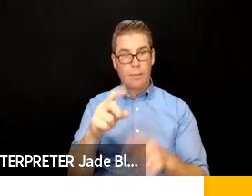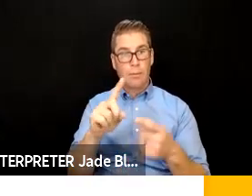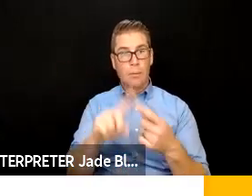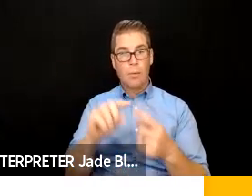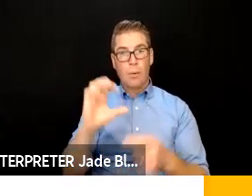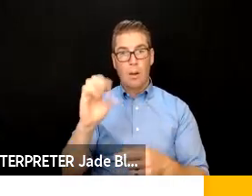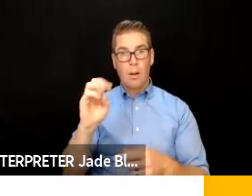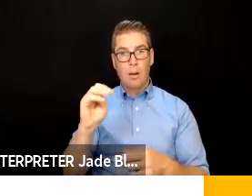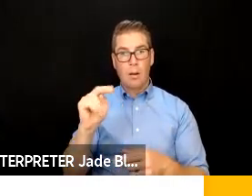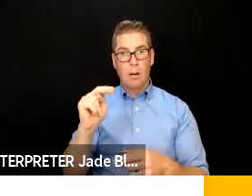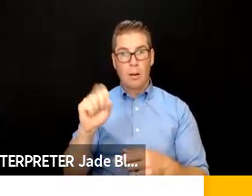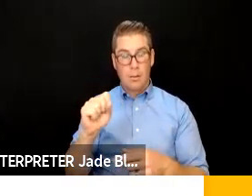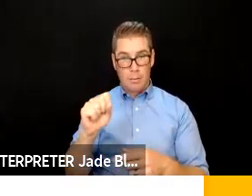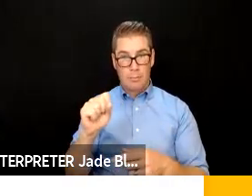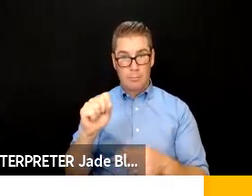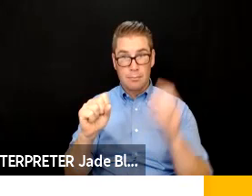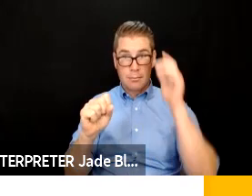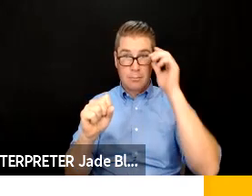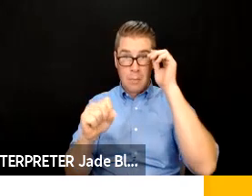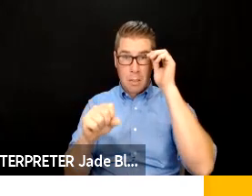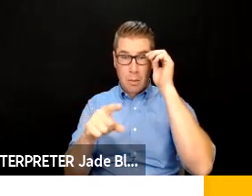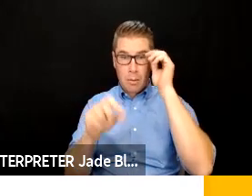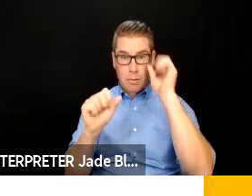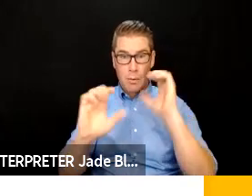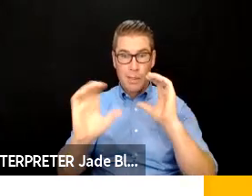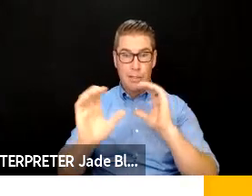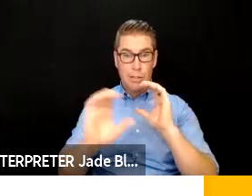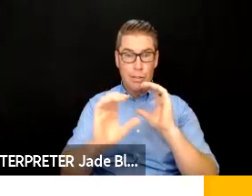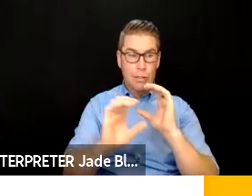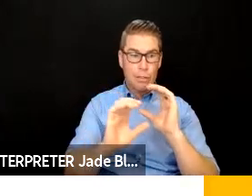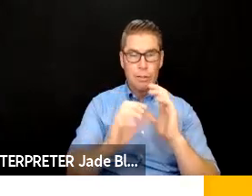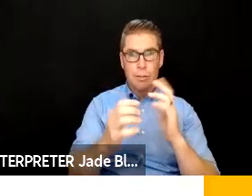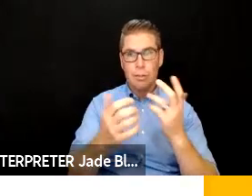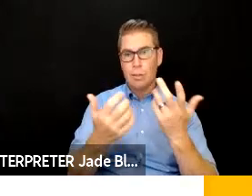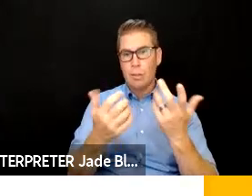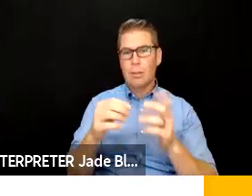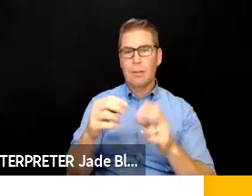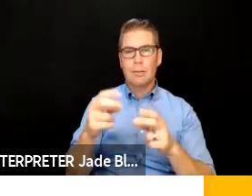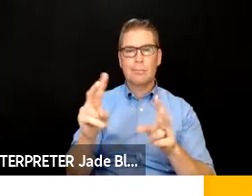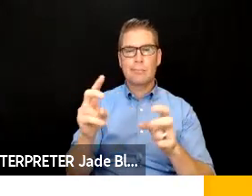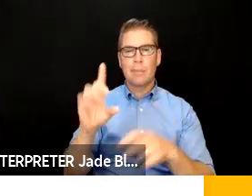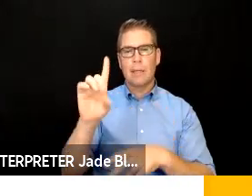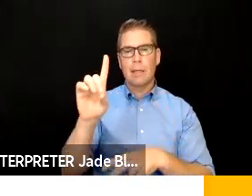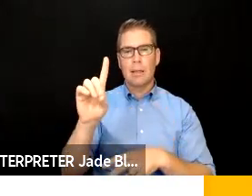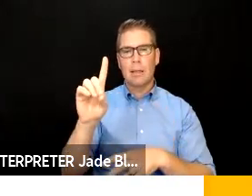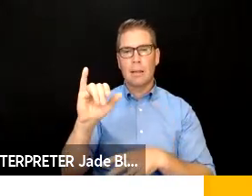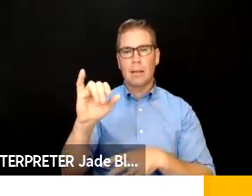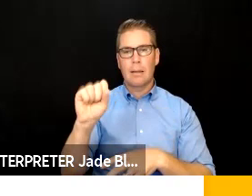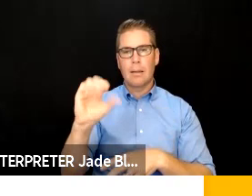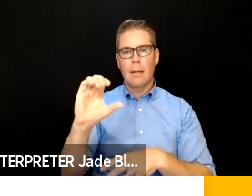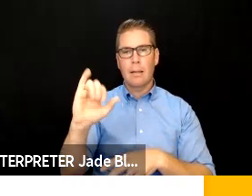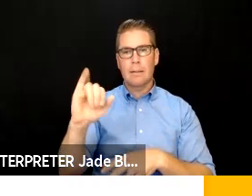Sally Potter: And you can search a discipline, very, very general search or you can do a more specific topic search